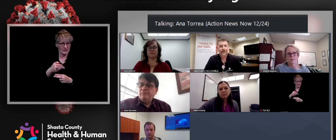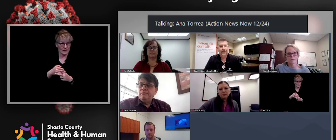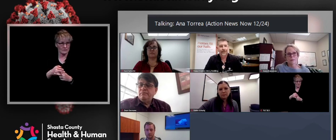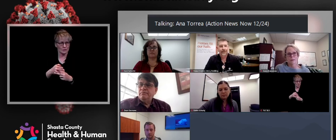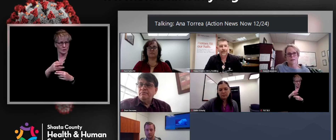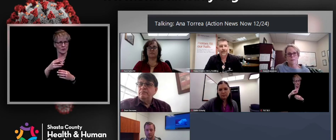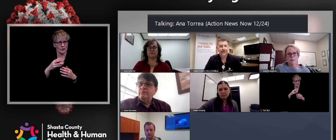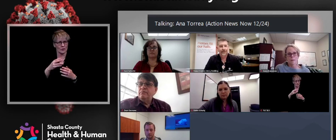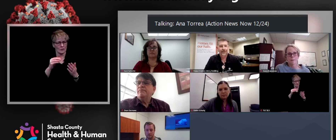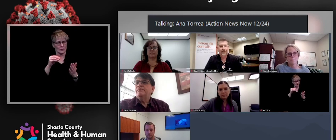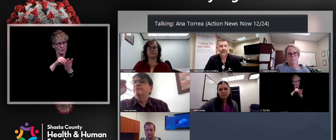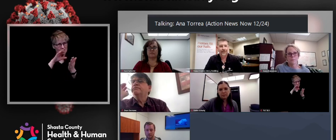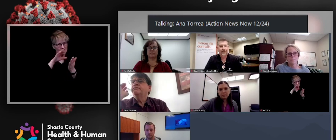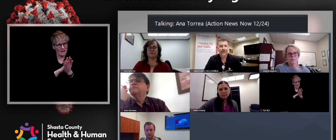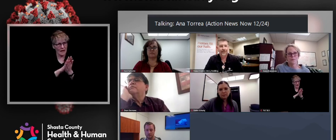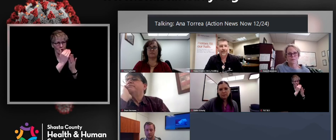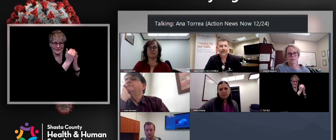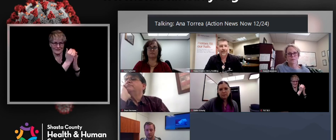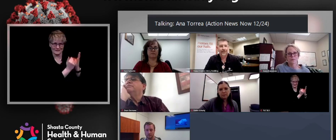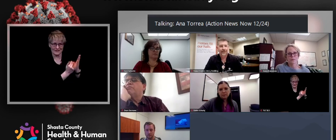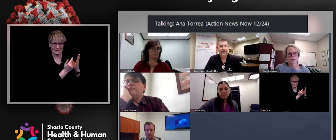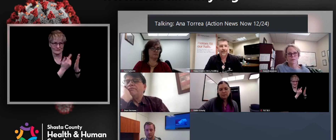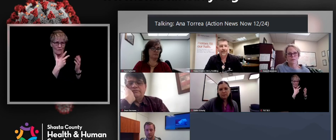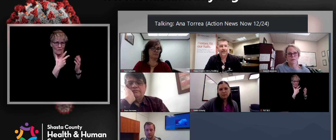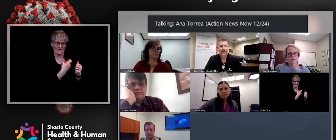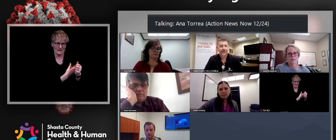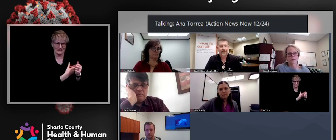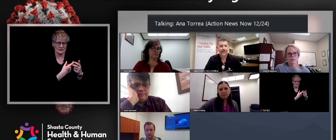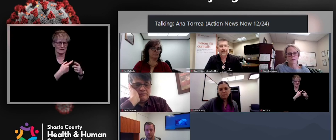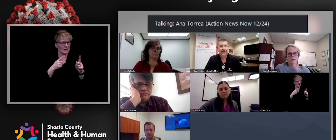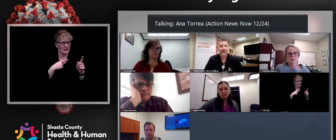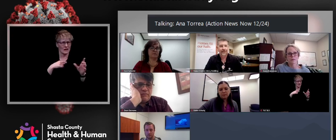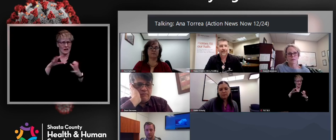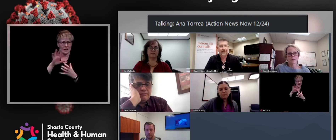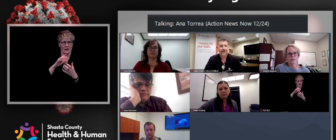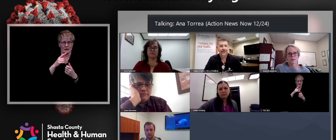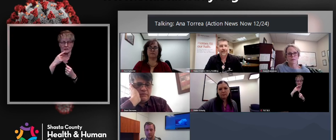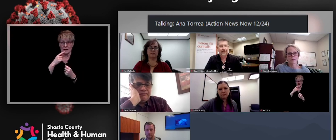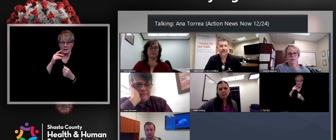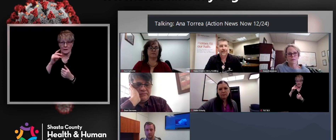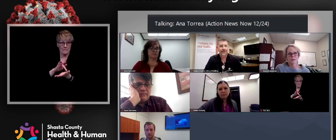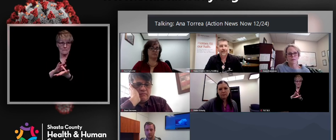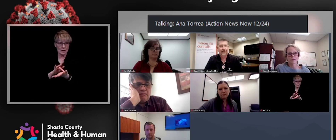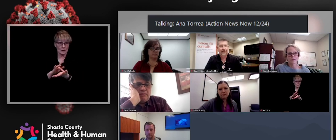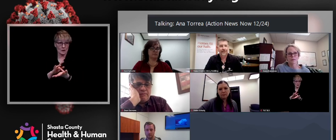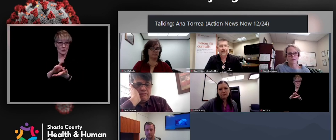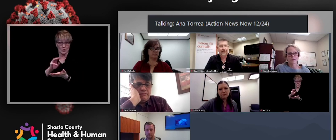CDPH put out a notice, a bulletin that medical marijuana workers can be in Phase 1A. Have any